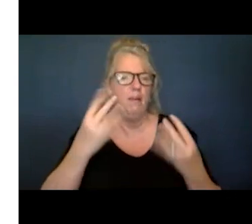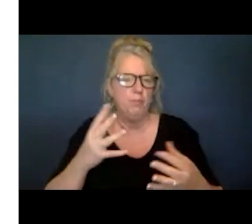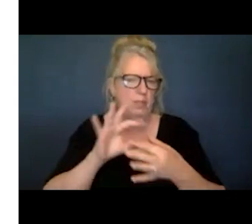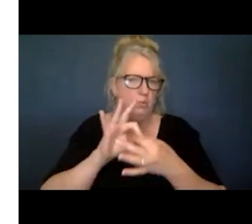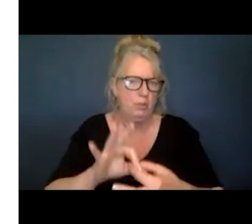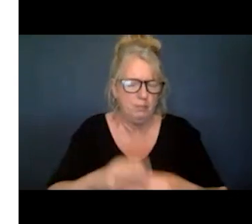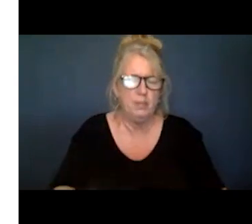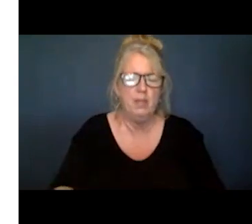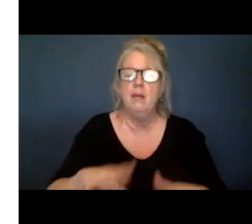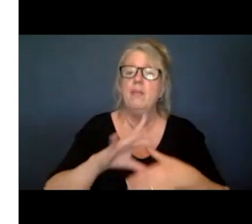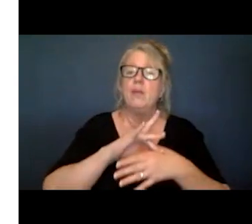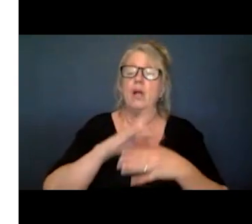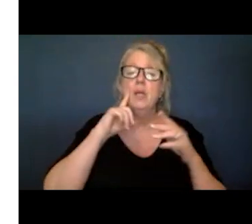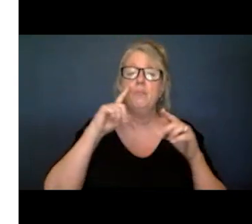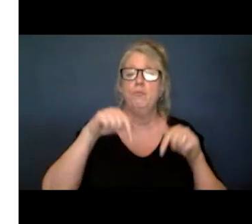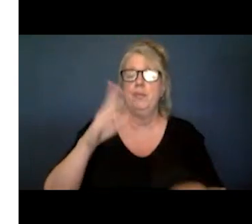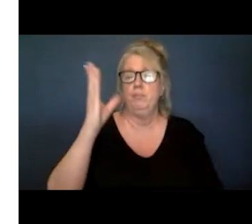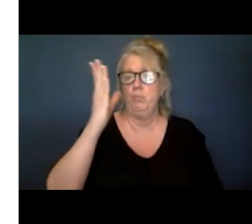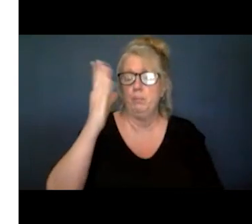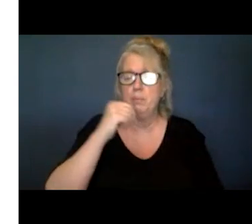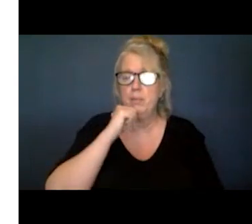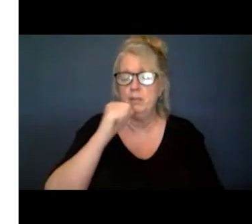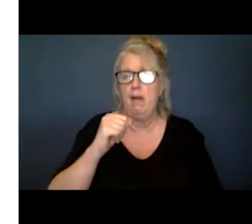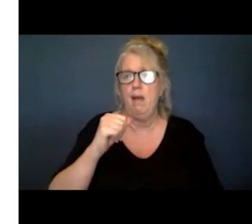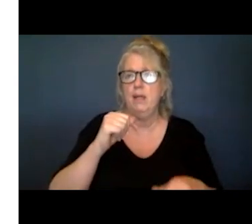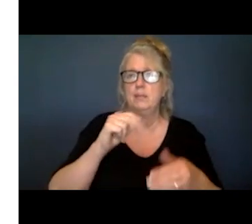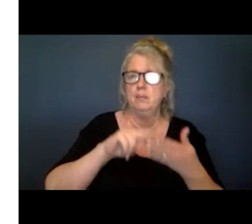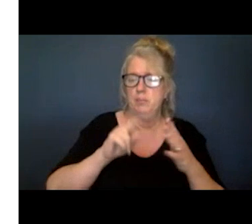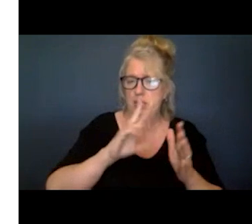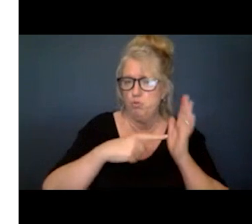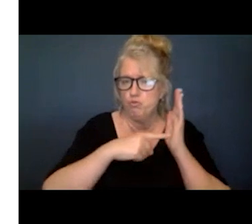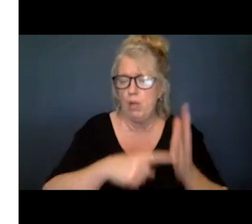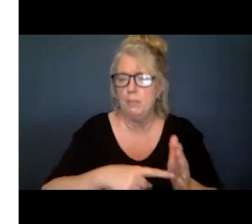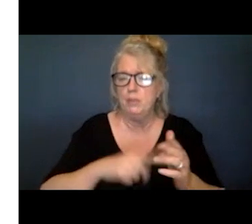The content of this presentation does not necessarily represent the policy of the